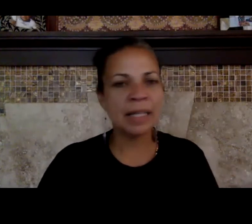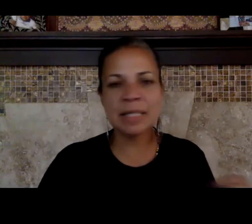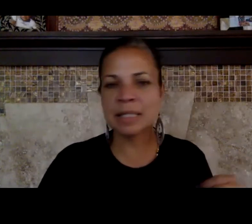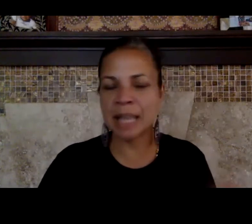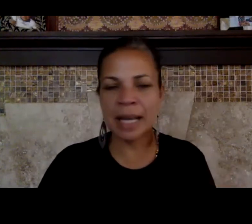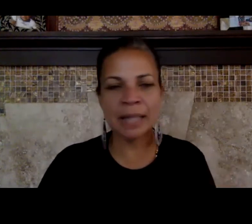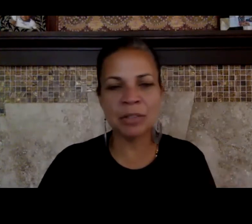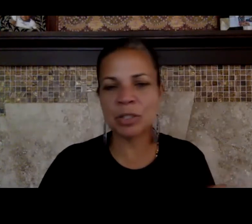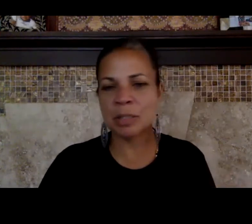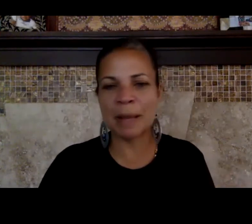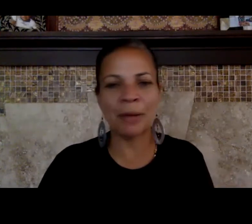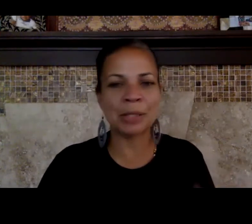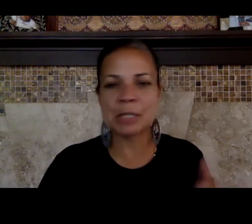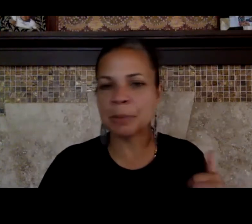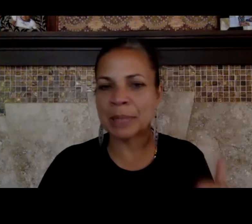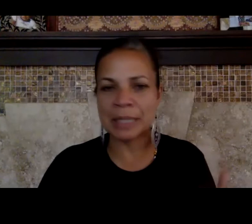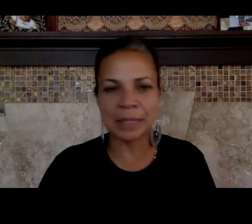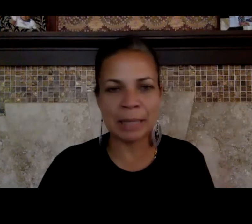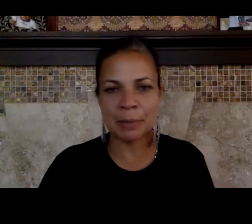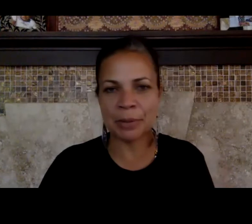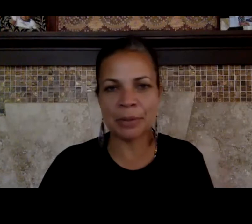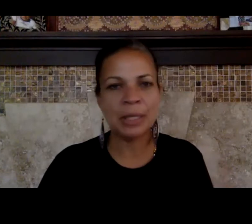This is not just about exploiting labor.